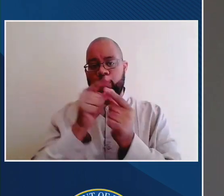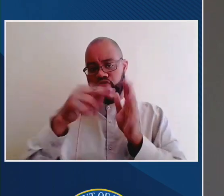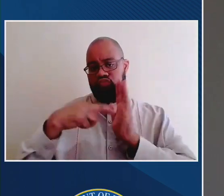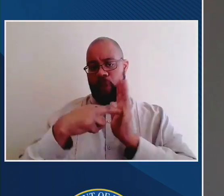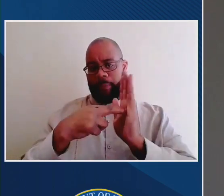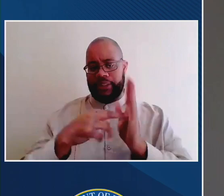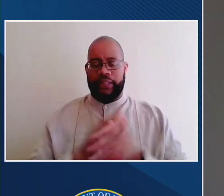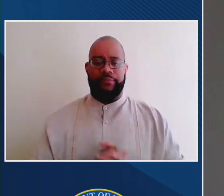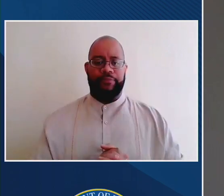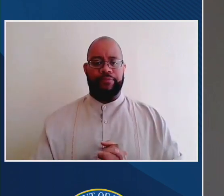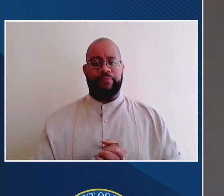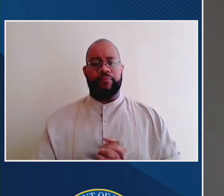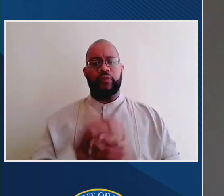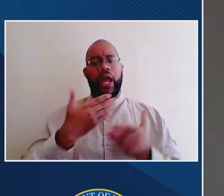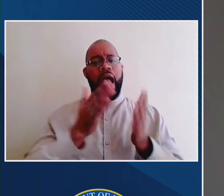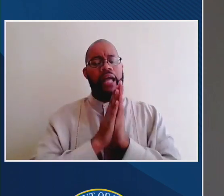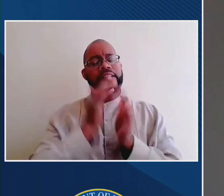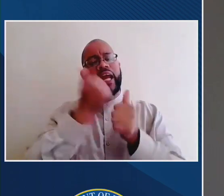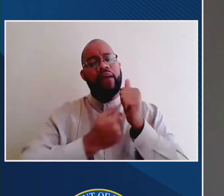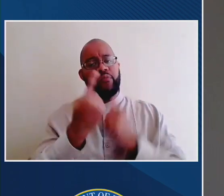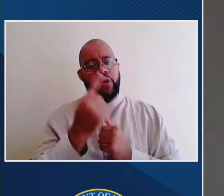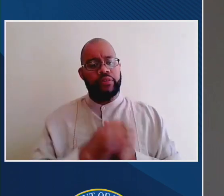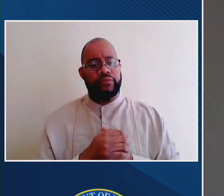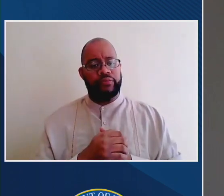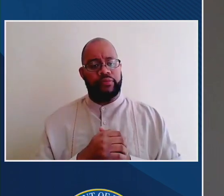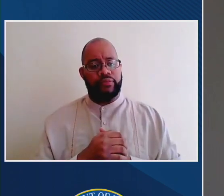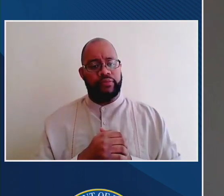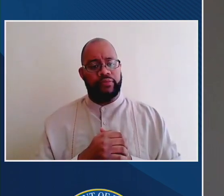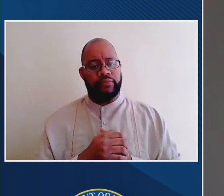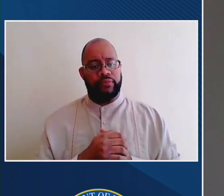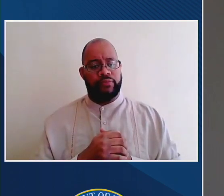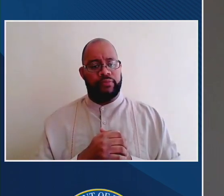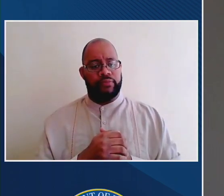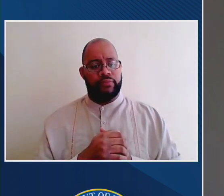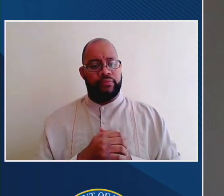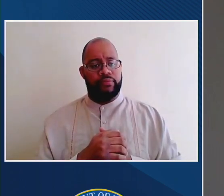So we ask everyone to adhere to that at